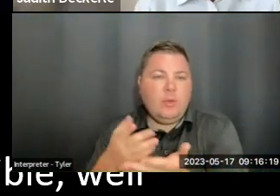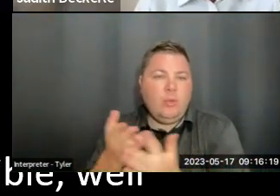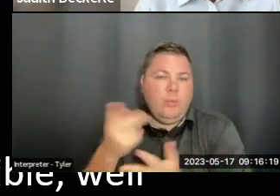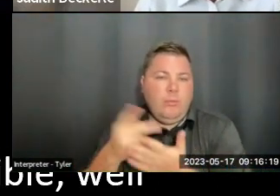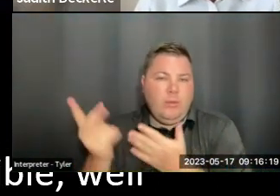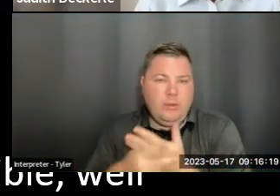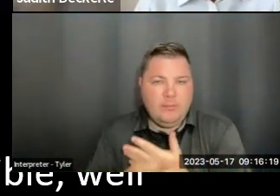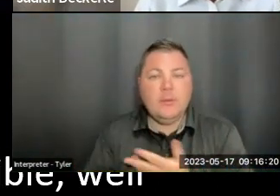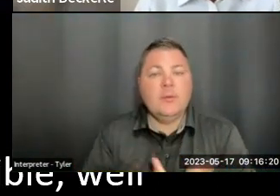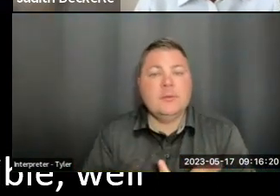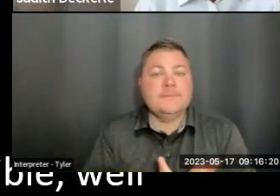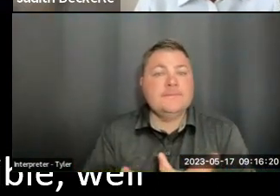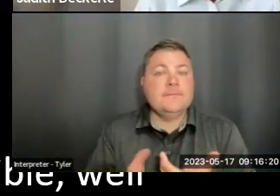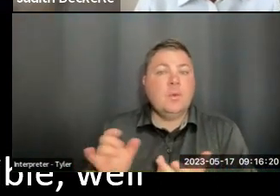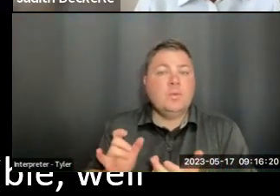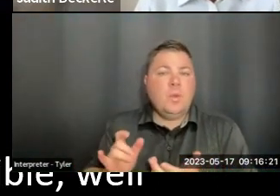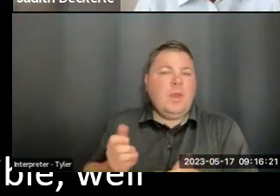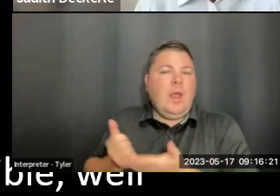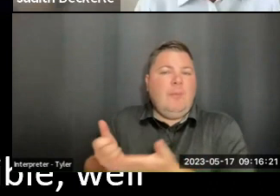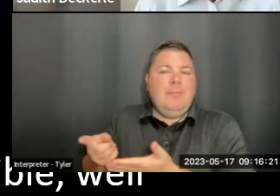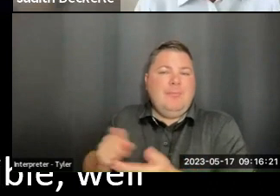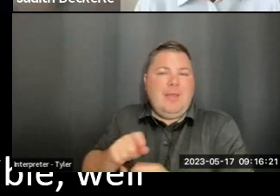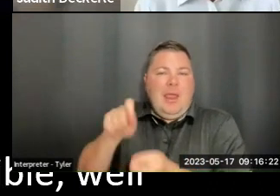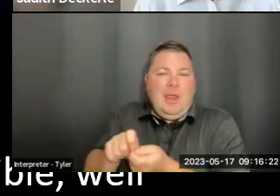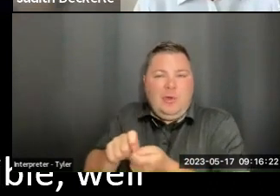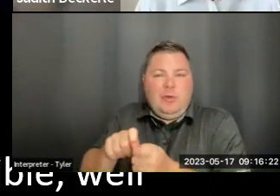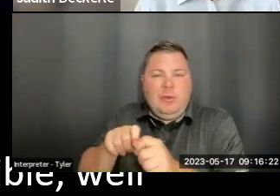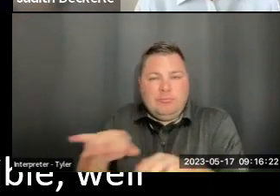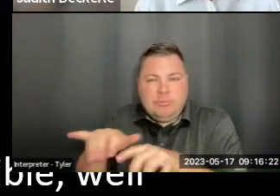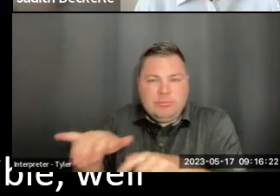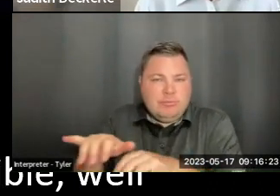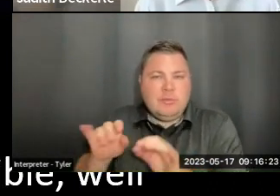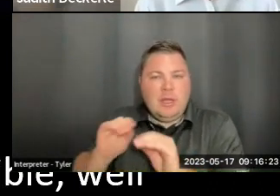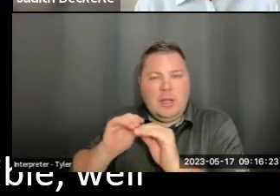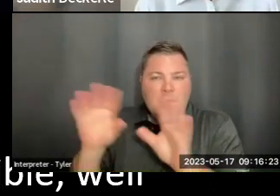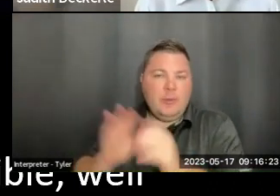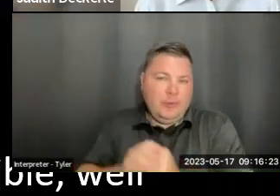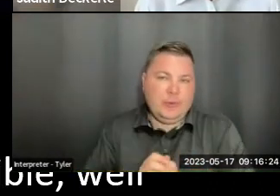with key names, subject matters that will be discussed during the program